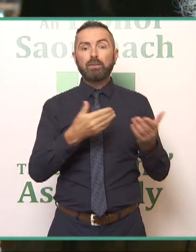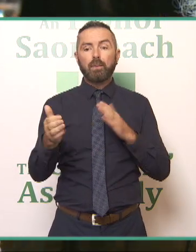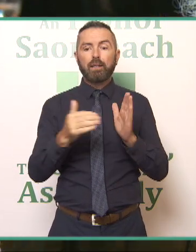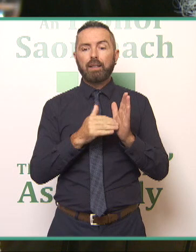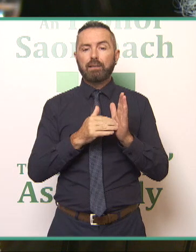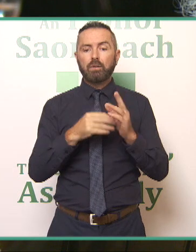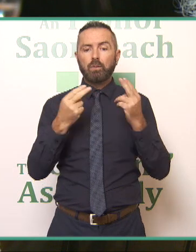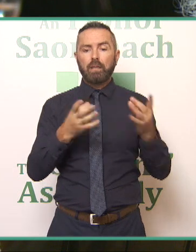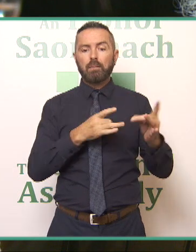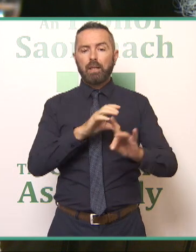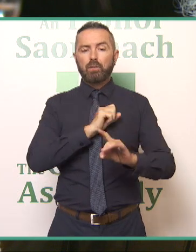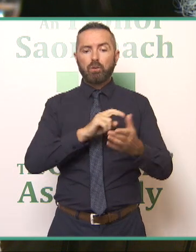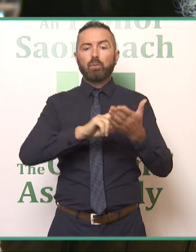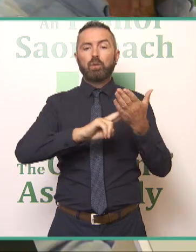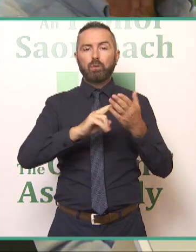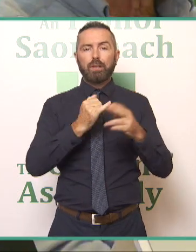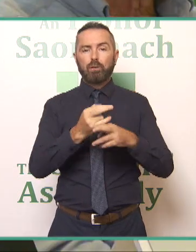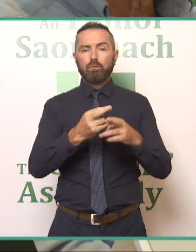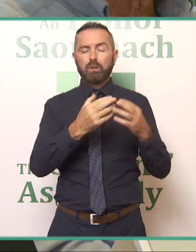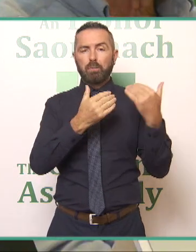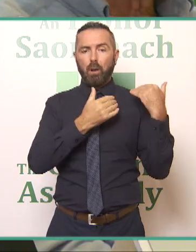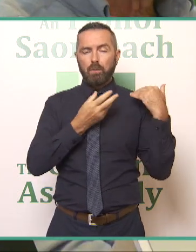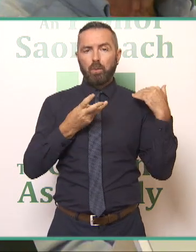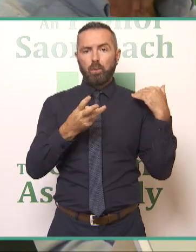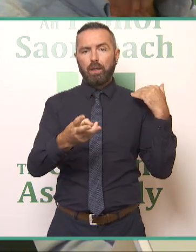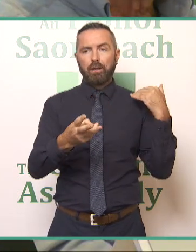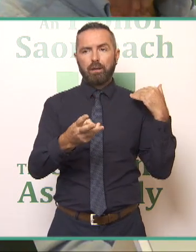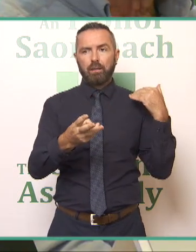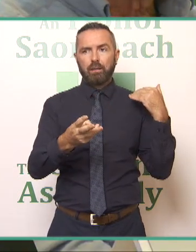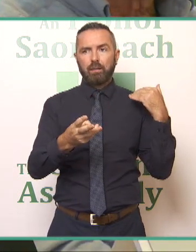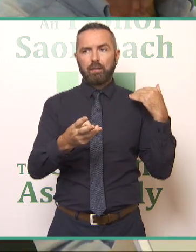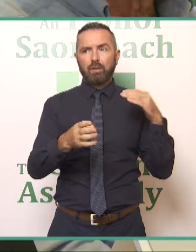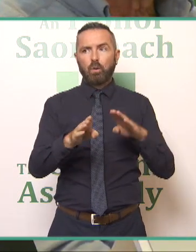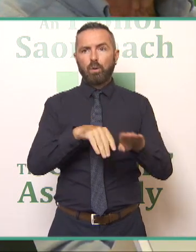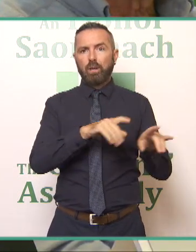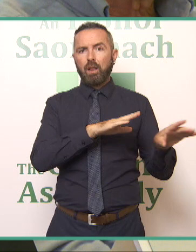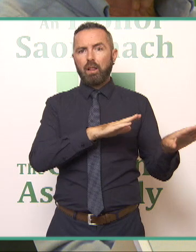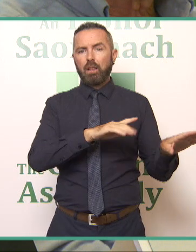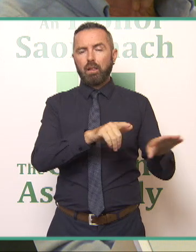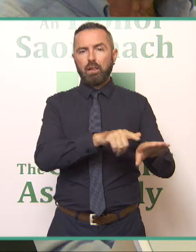we use it responsibly in Long Live Wood Products. We continue to innovate and that